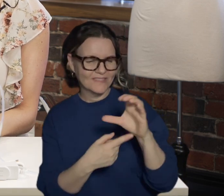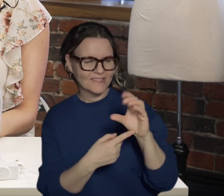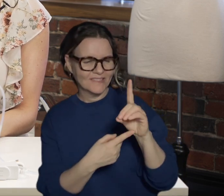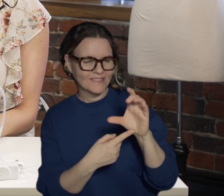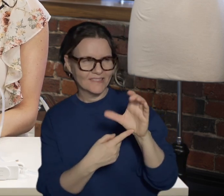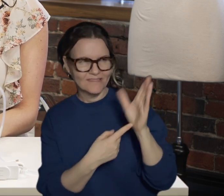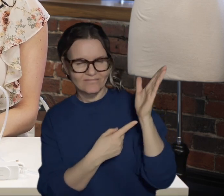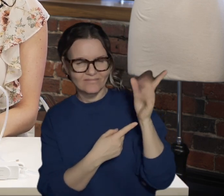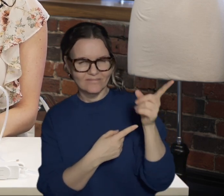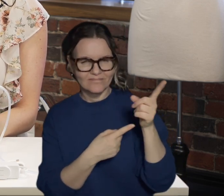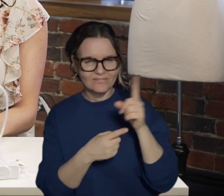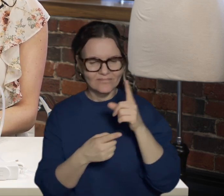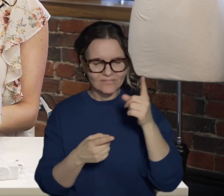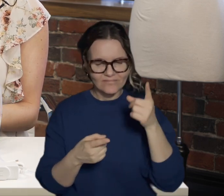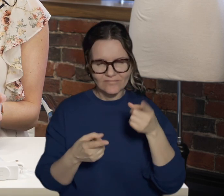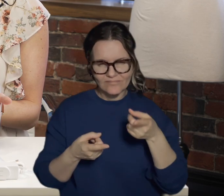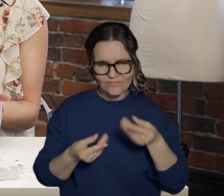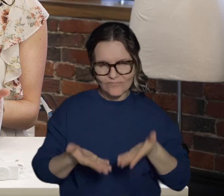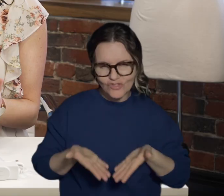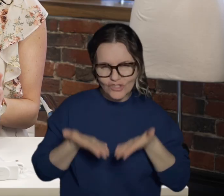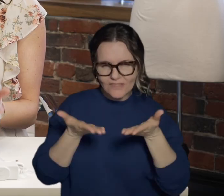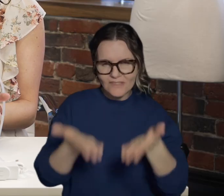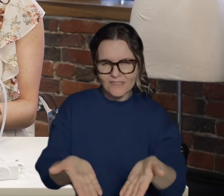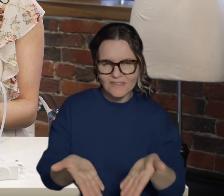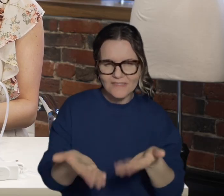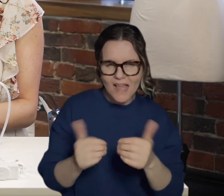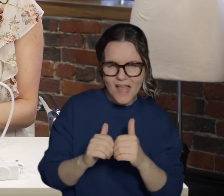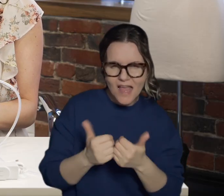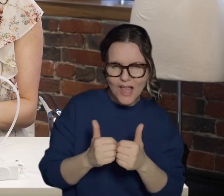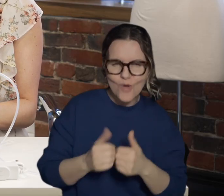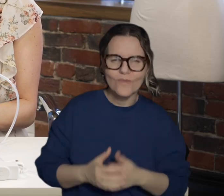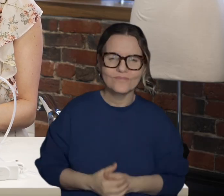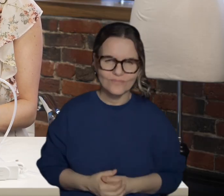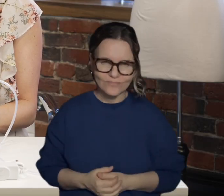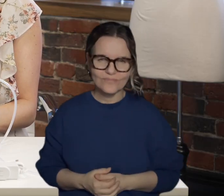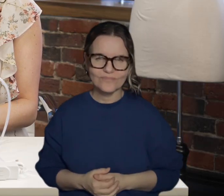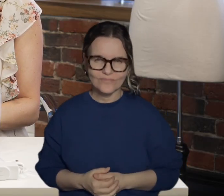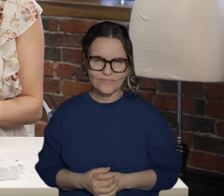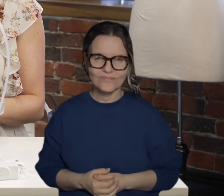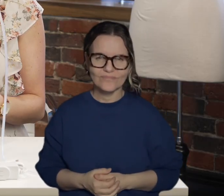about cleaning and care of your pumps has to do with the CDC guidelines and what they've set out